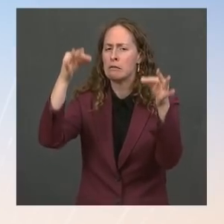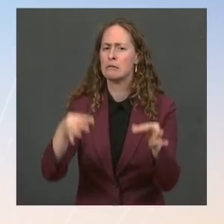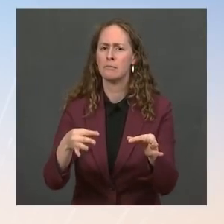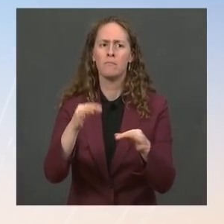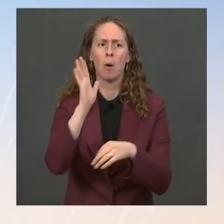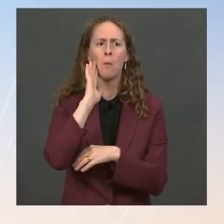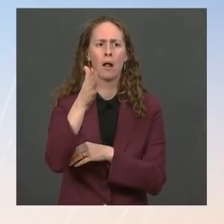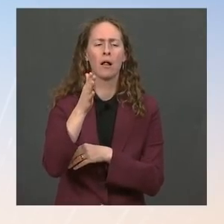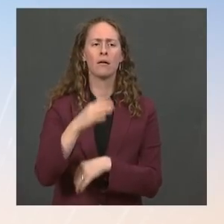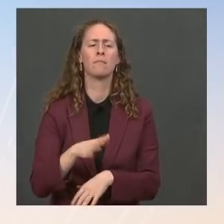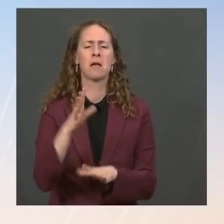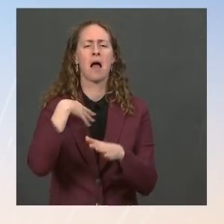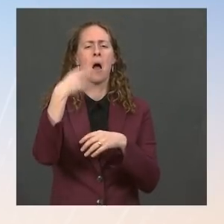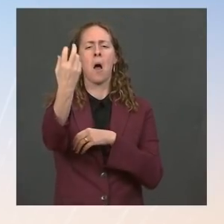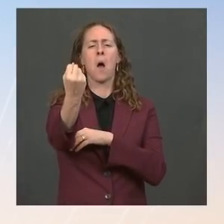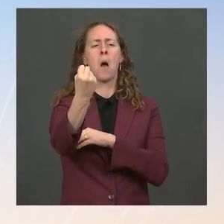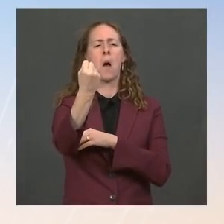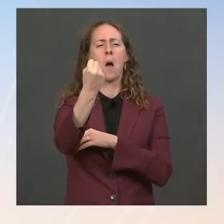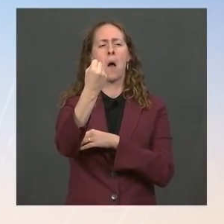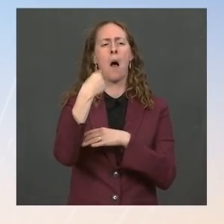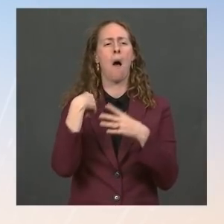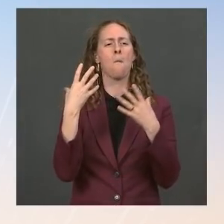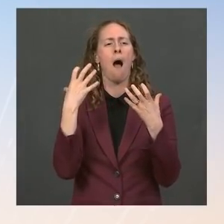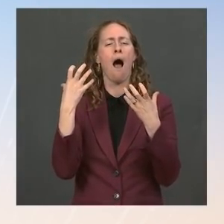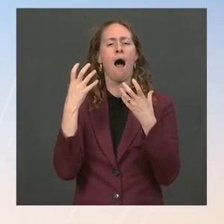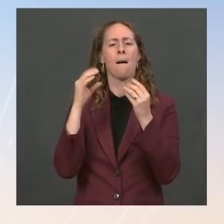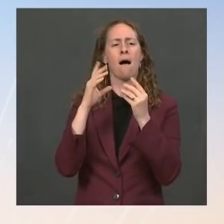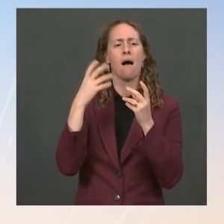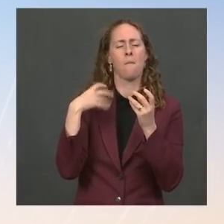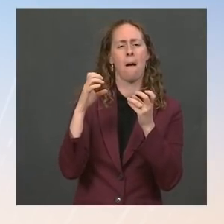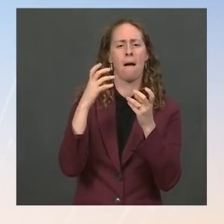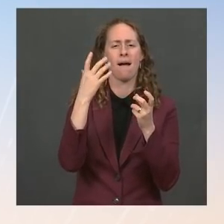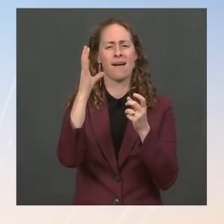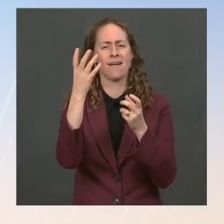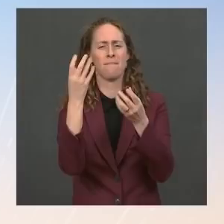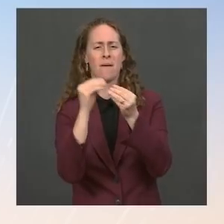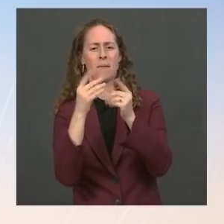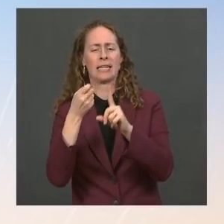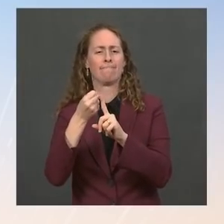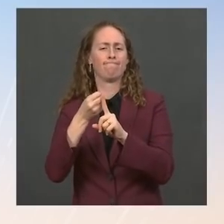that there are still a couple of additional steps in the process. While, you know, we view the news on Friday